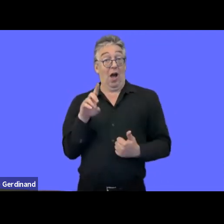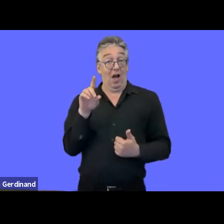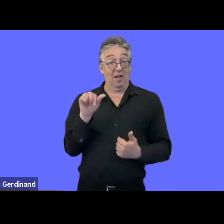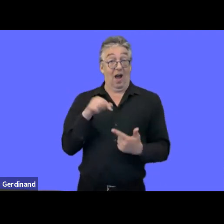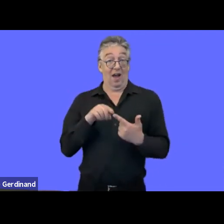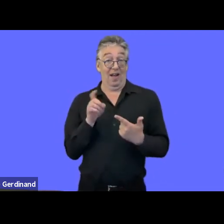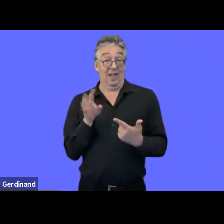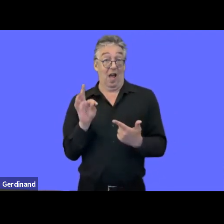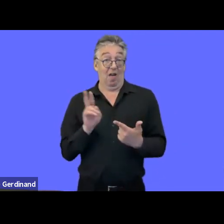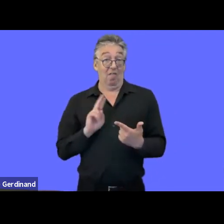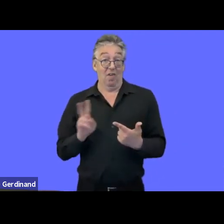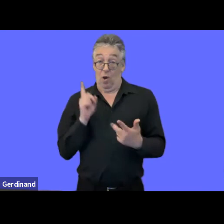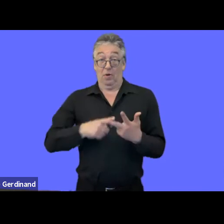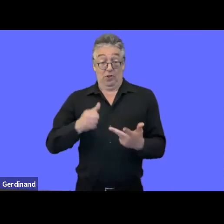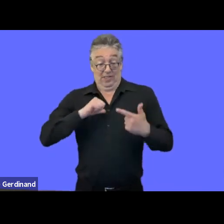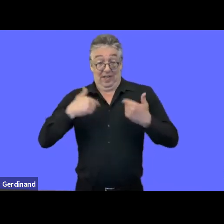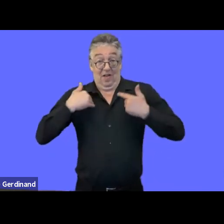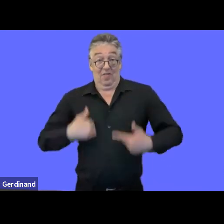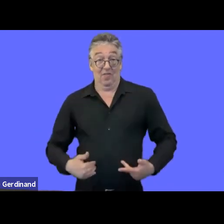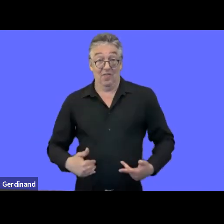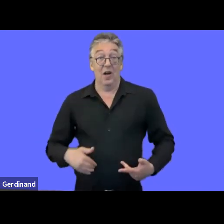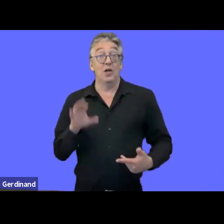and from my side also on behalf of the CEDAW committee